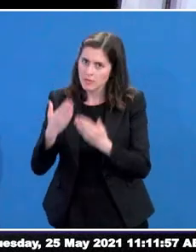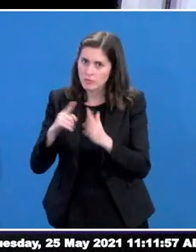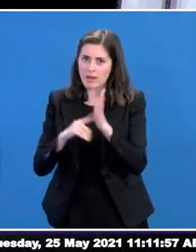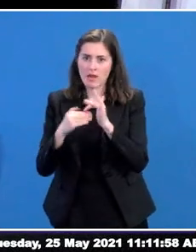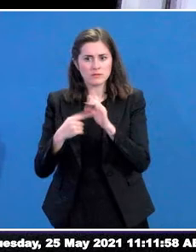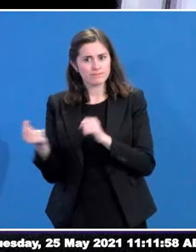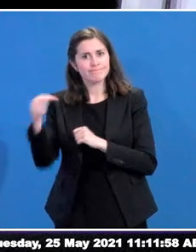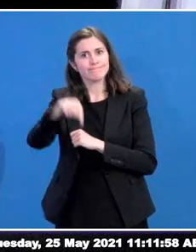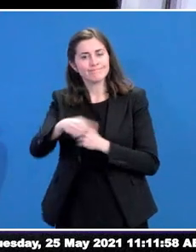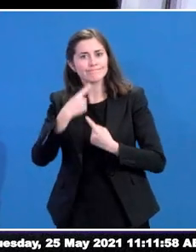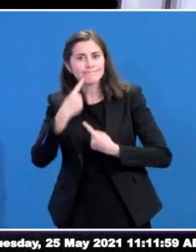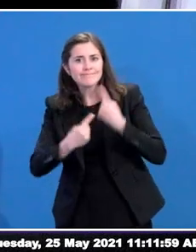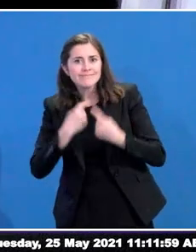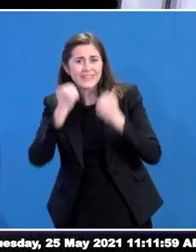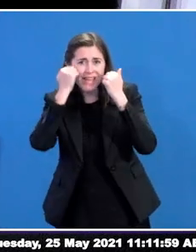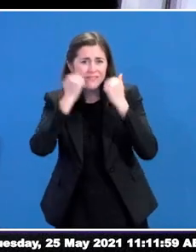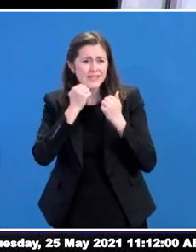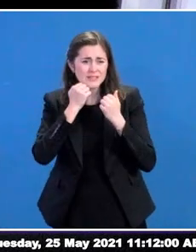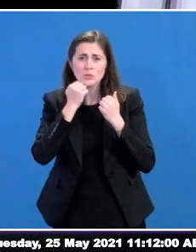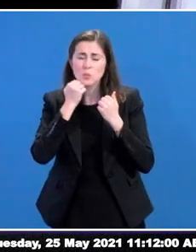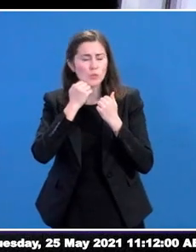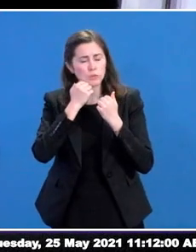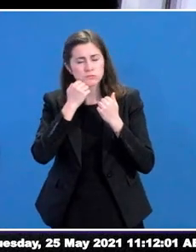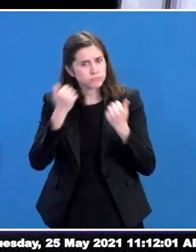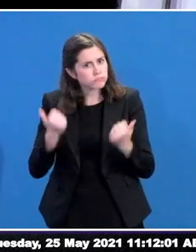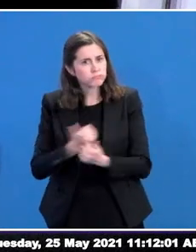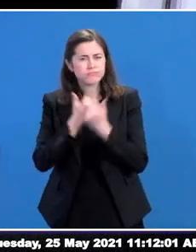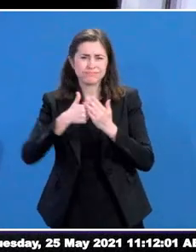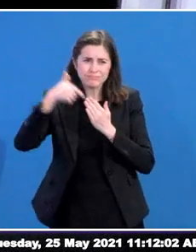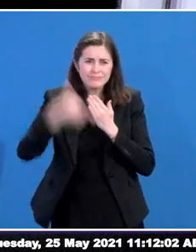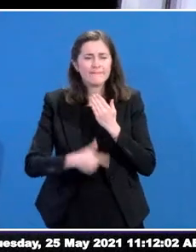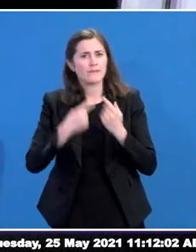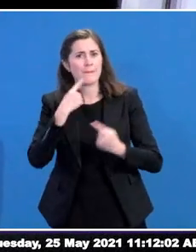for the very detailed statement that you've given and for the detail